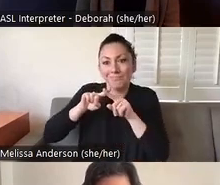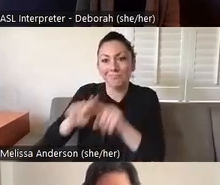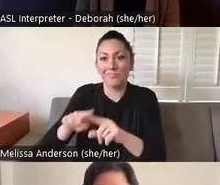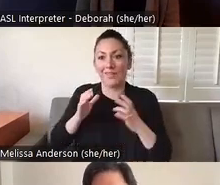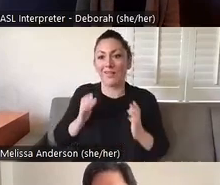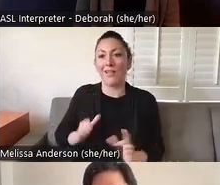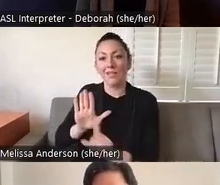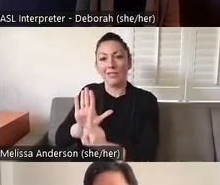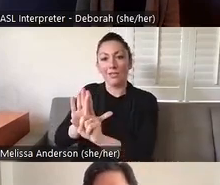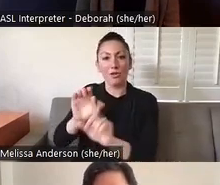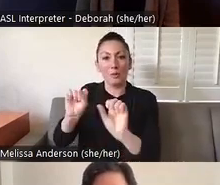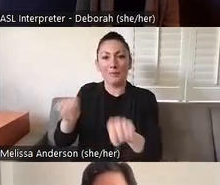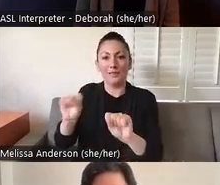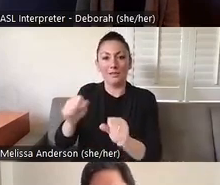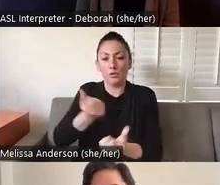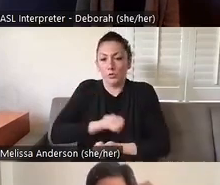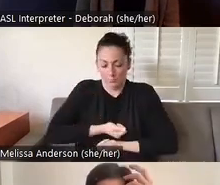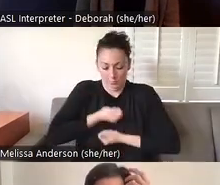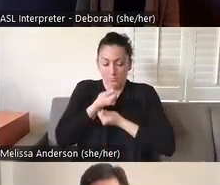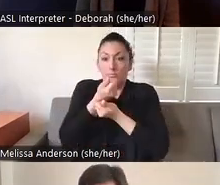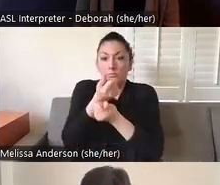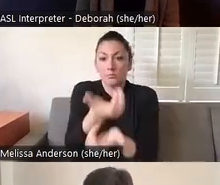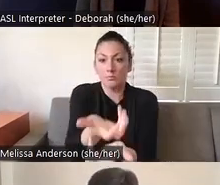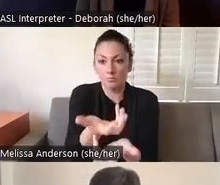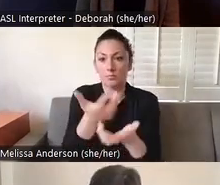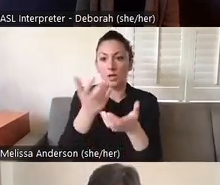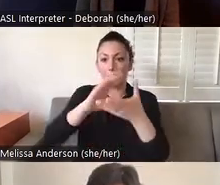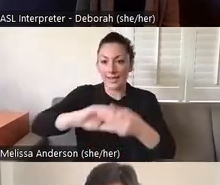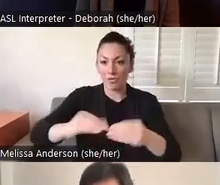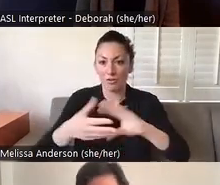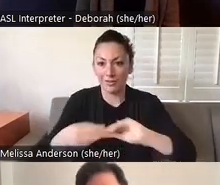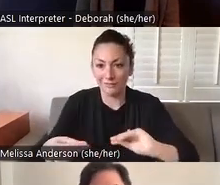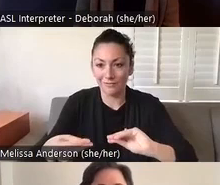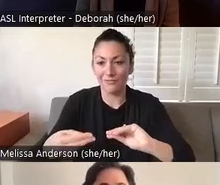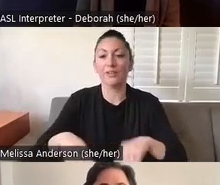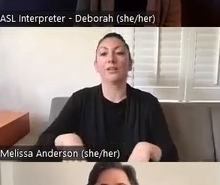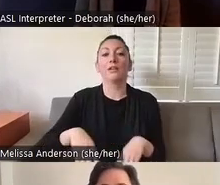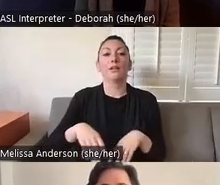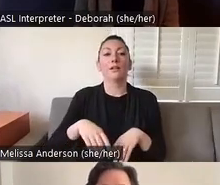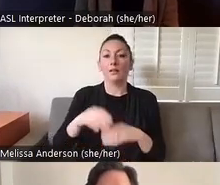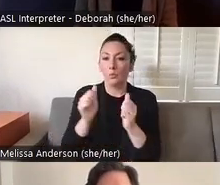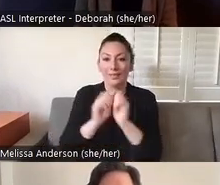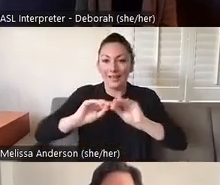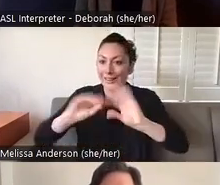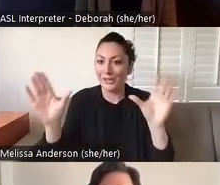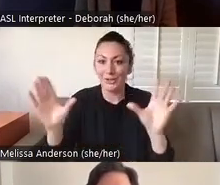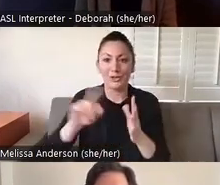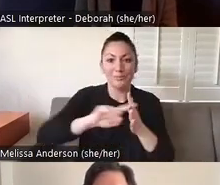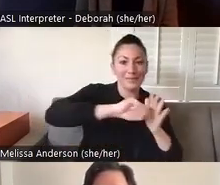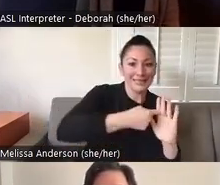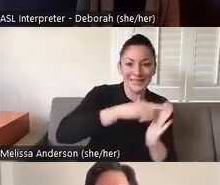therapeutic approaches depend on client's ability to express their narrative with a